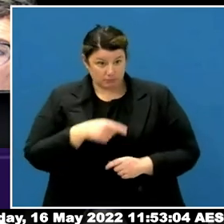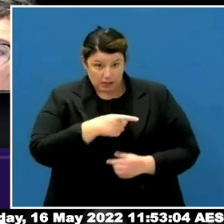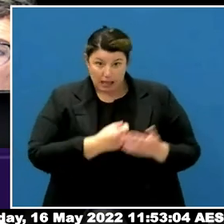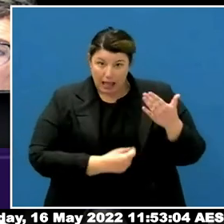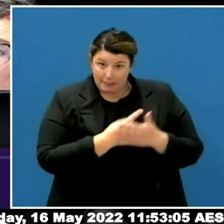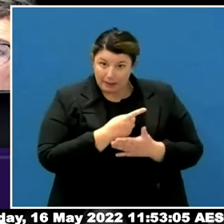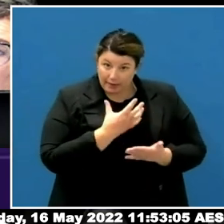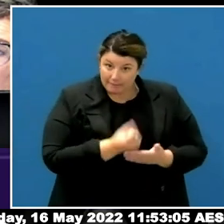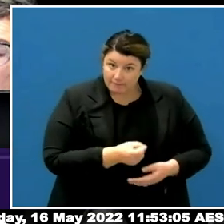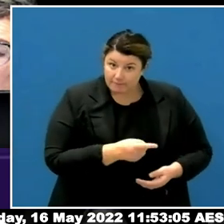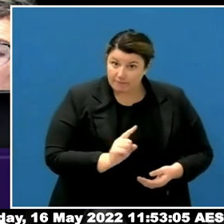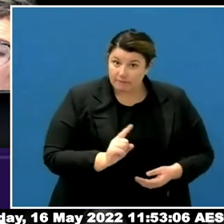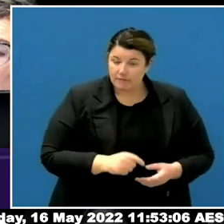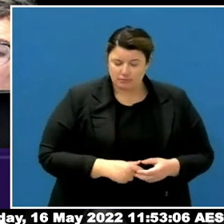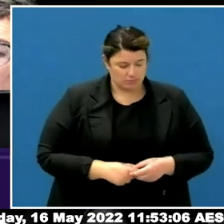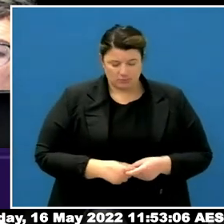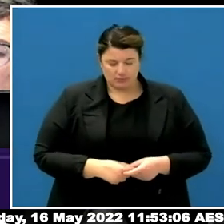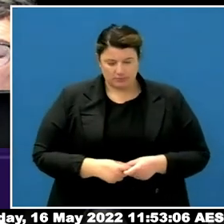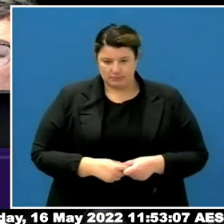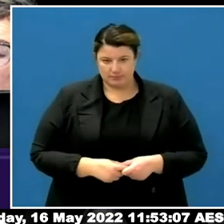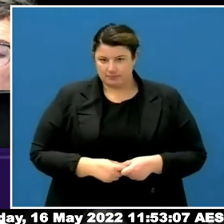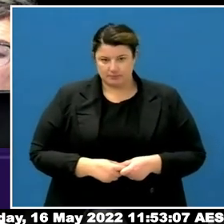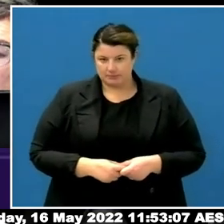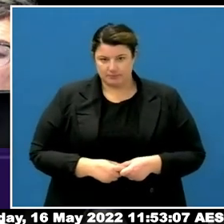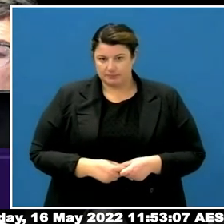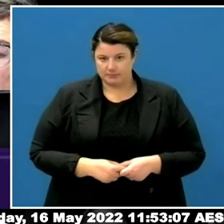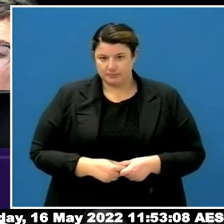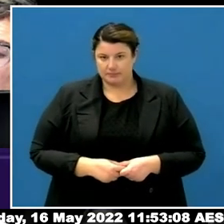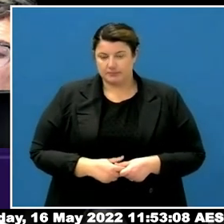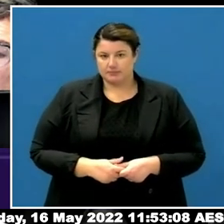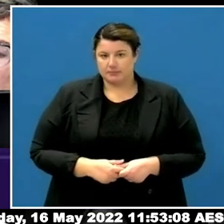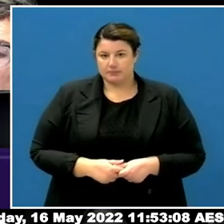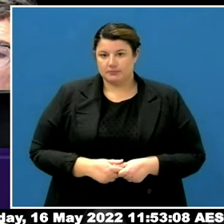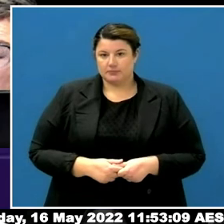No. No. MR FOGARTY: The next sub-Roman numeral(vi),.